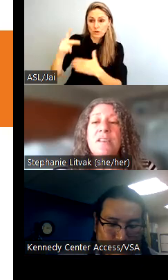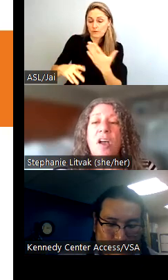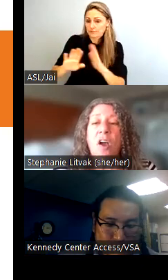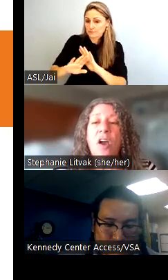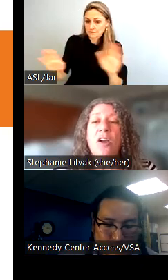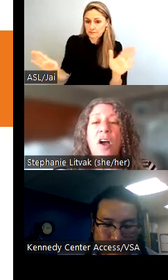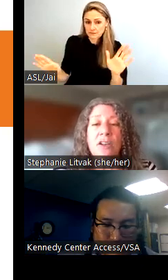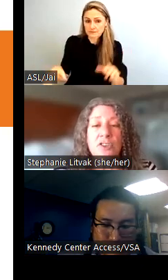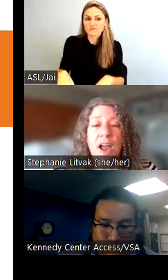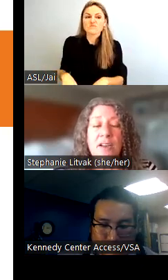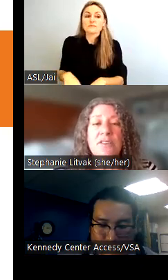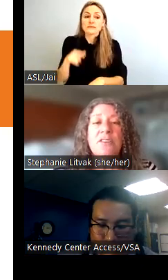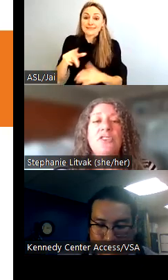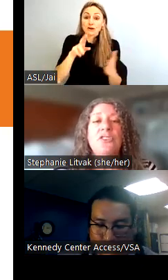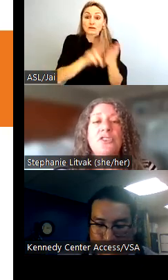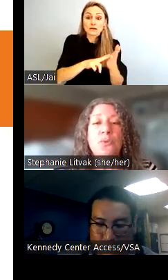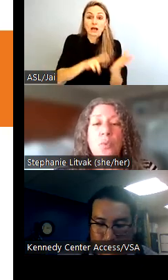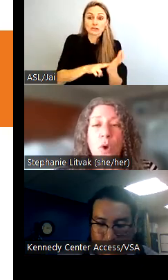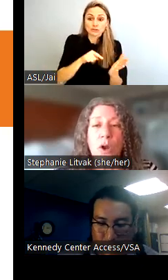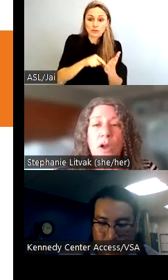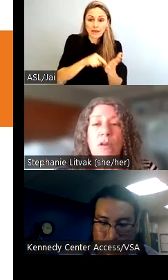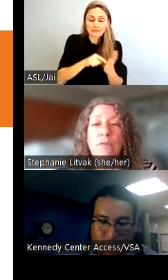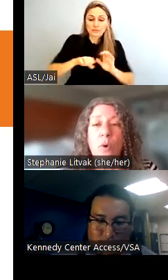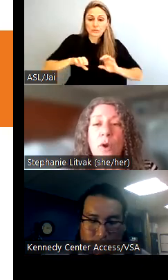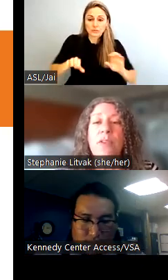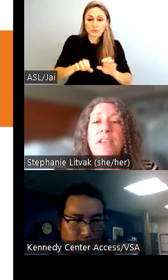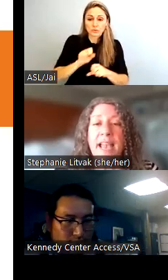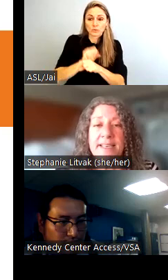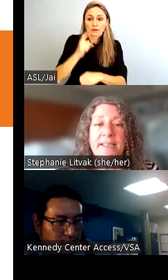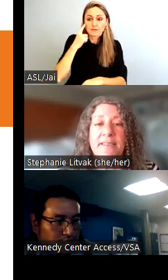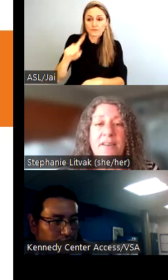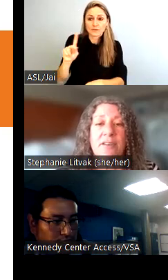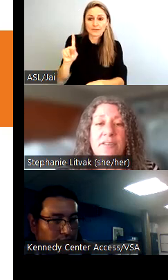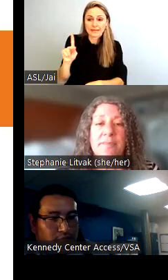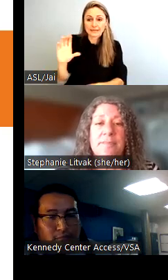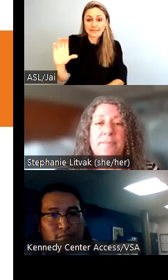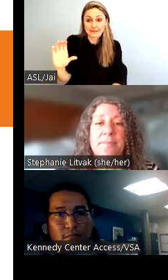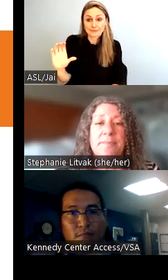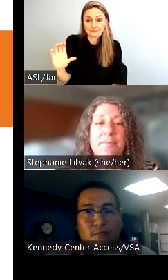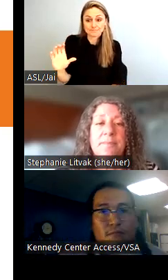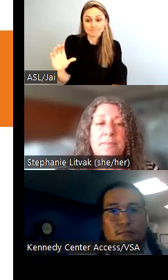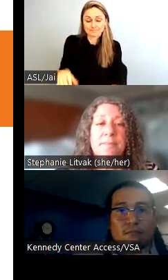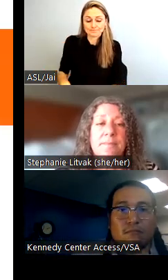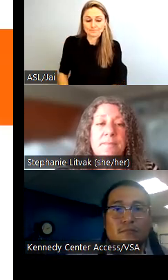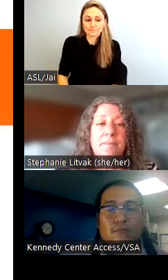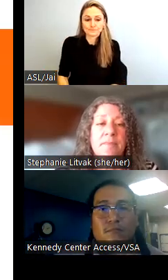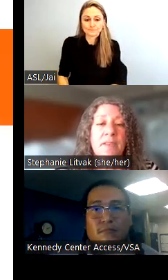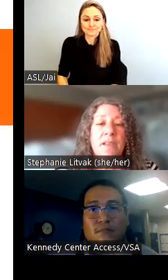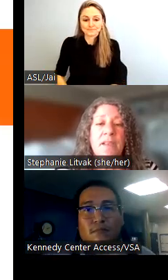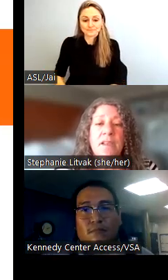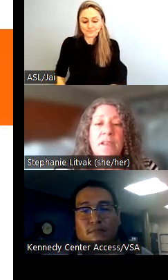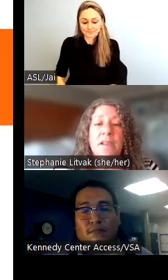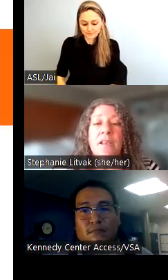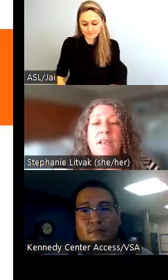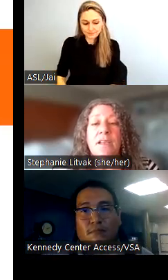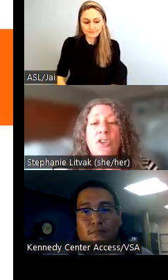These are contracts to do work for the Kennedy Center.